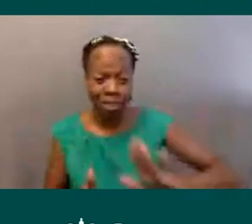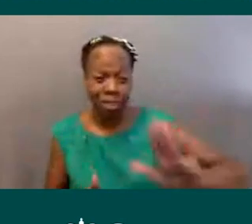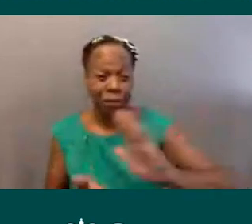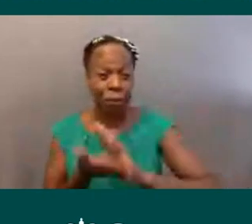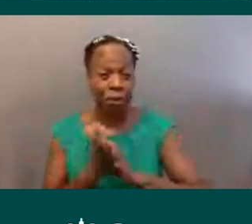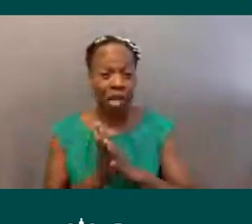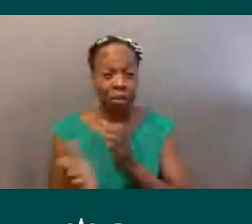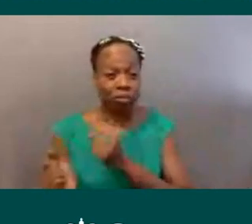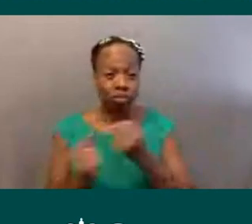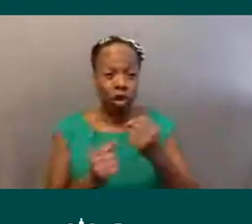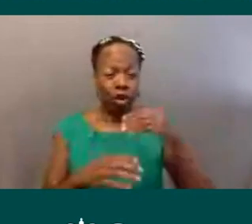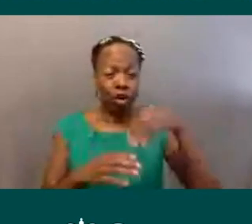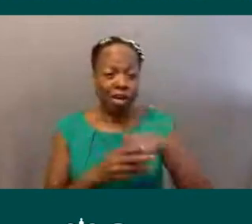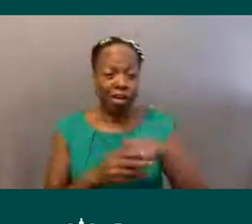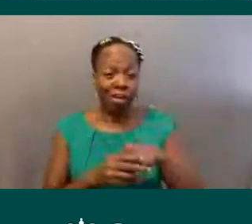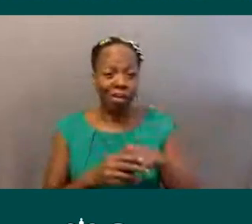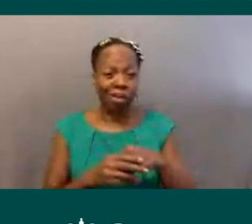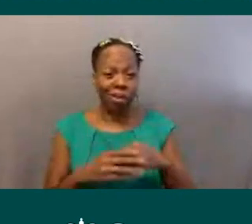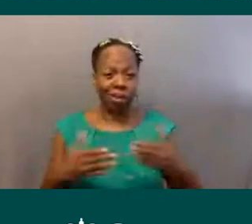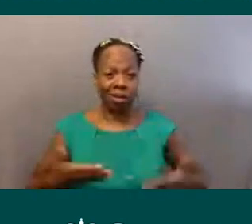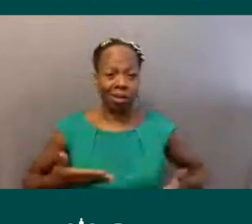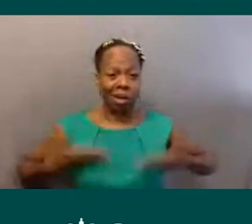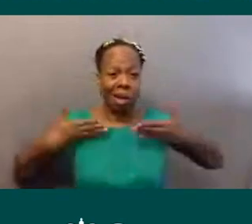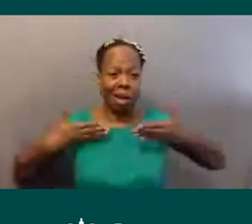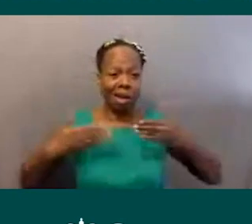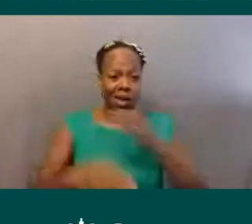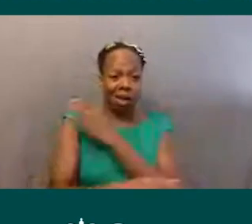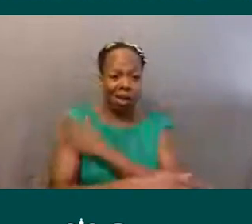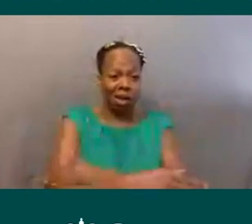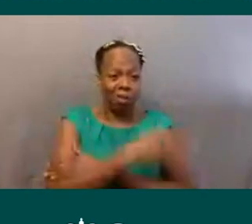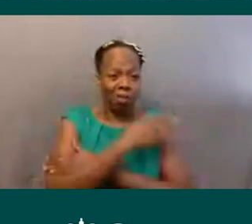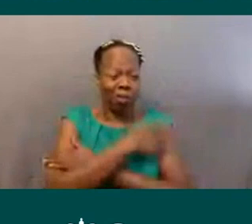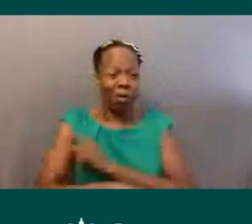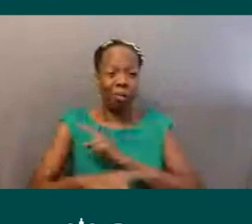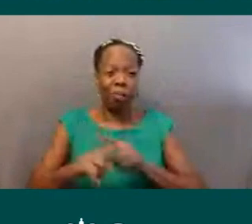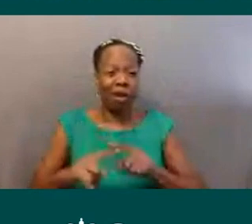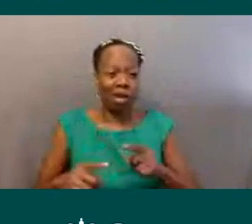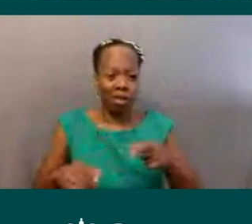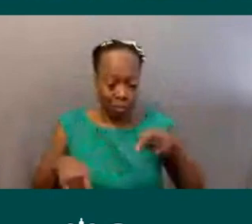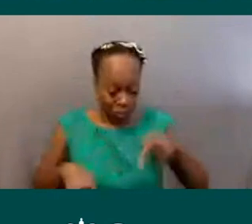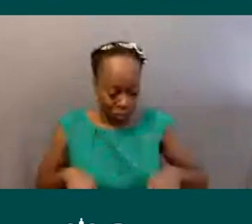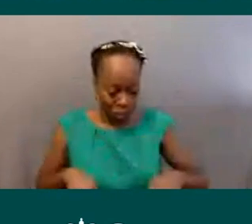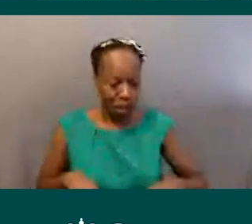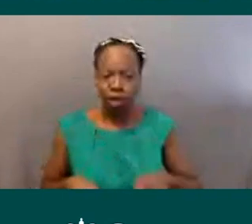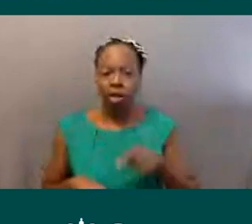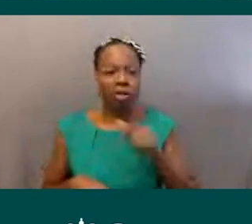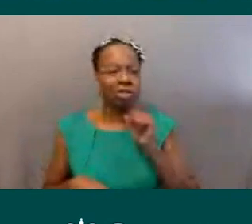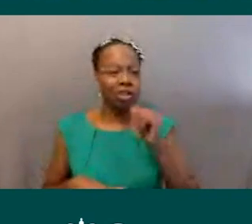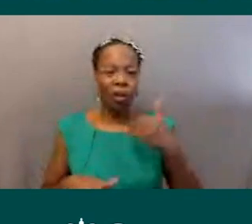but then they don't have the physical range of motion to even strengthen it. So that's why it's important